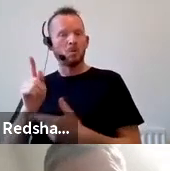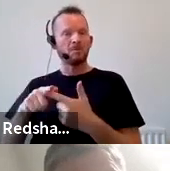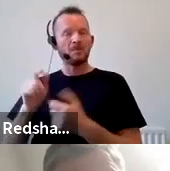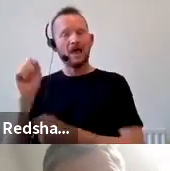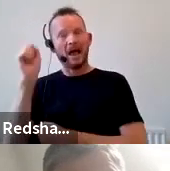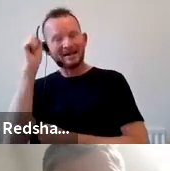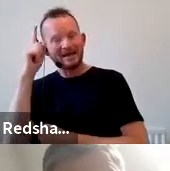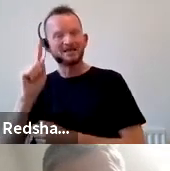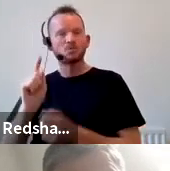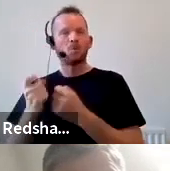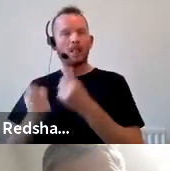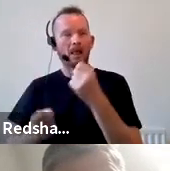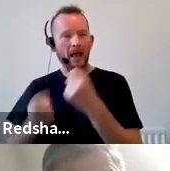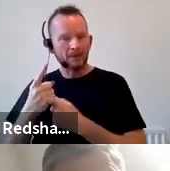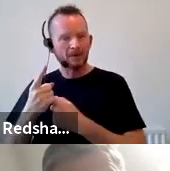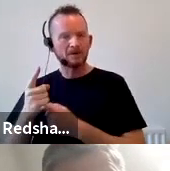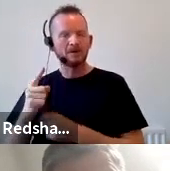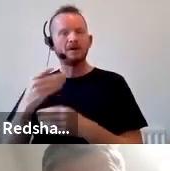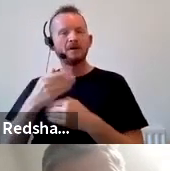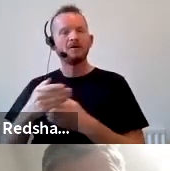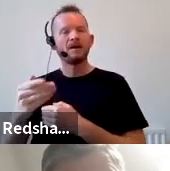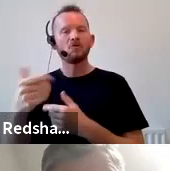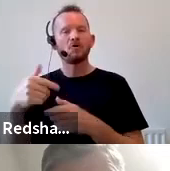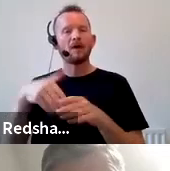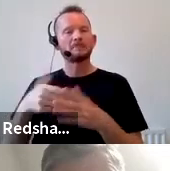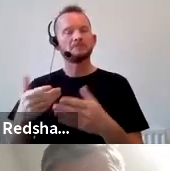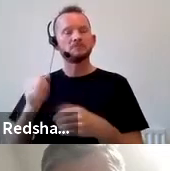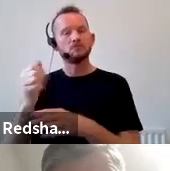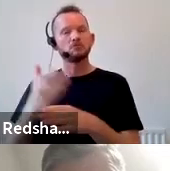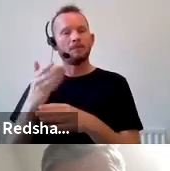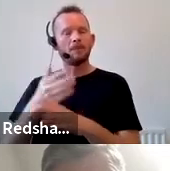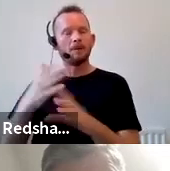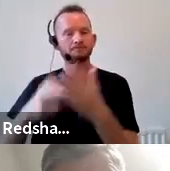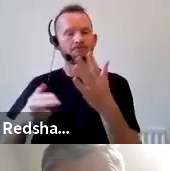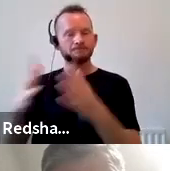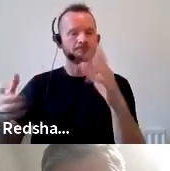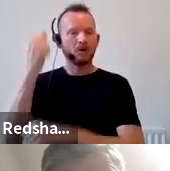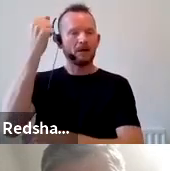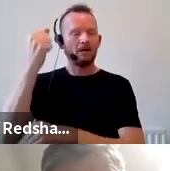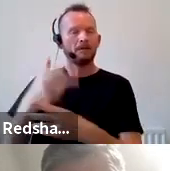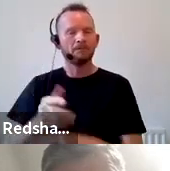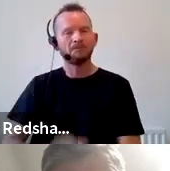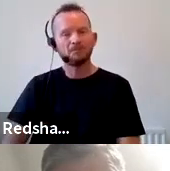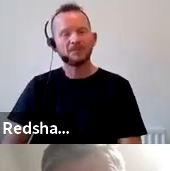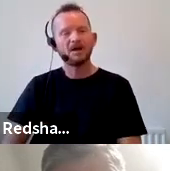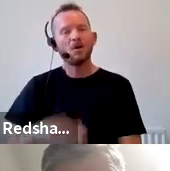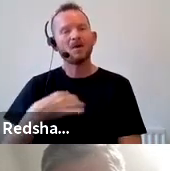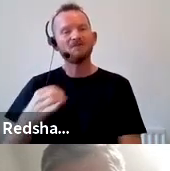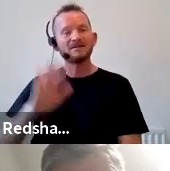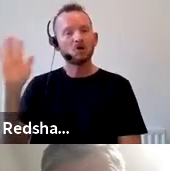Jason, what's going to happen while you're in post. And we did invite all candidates.